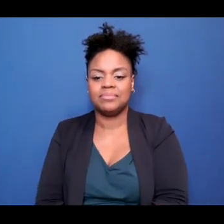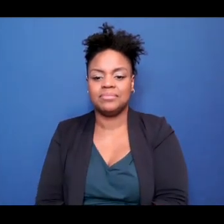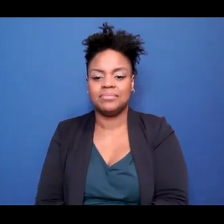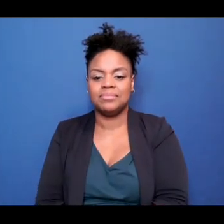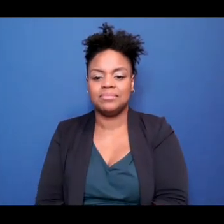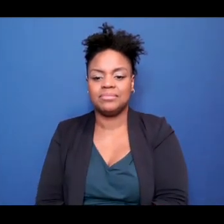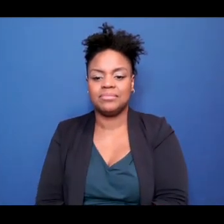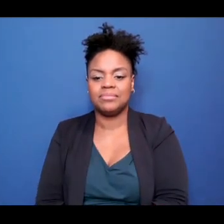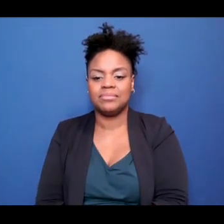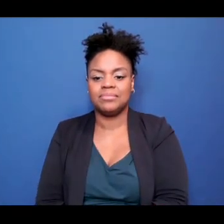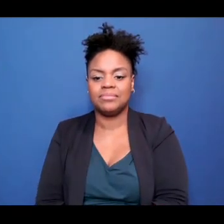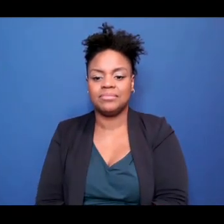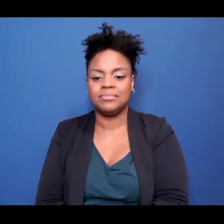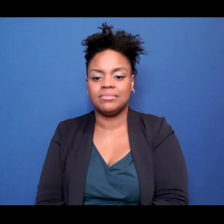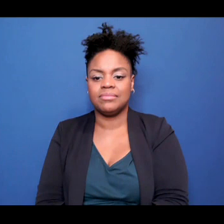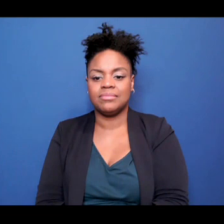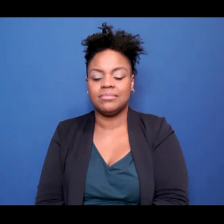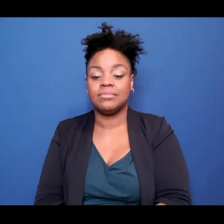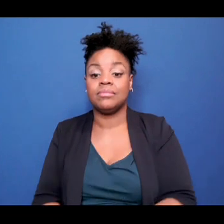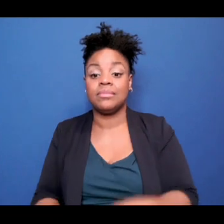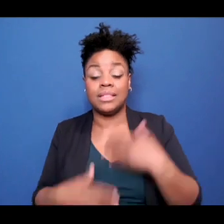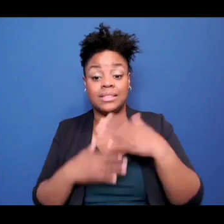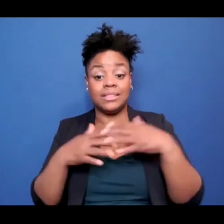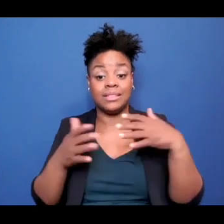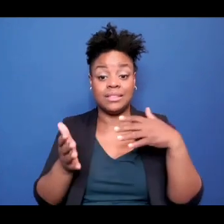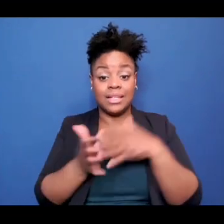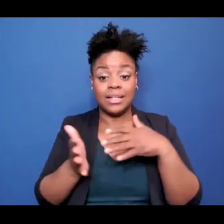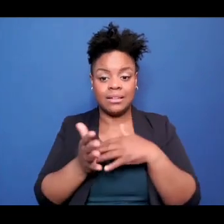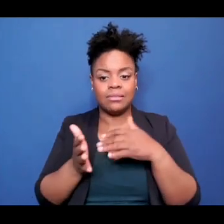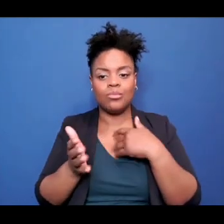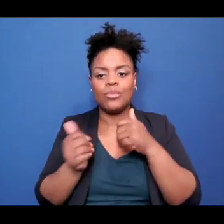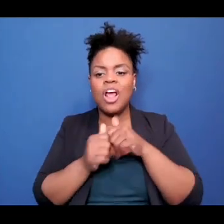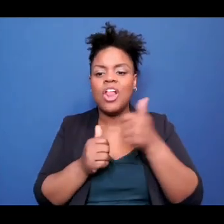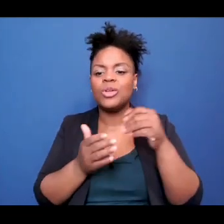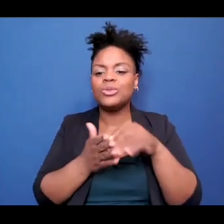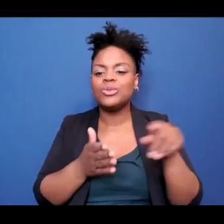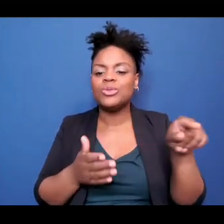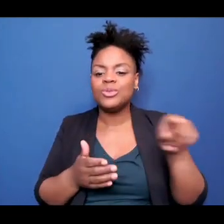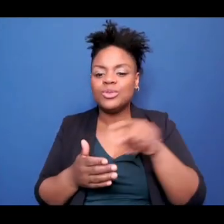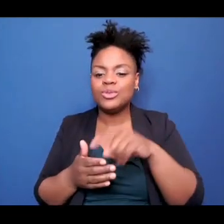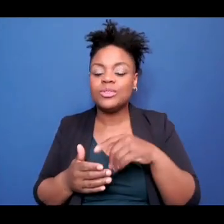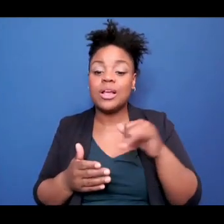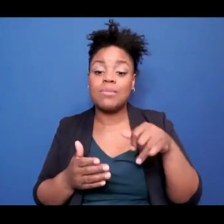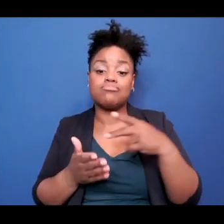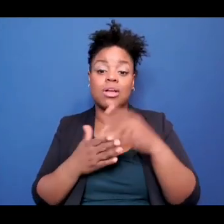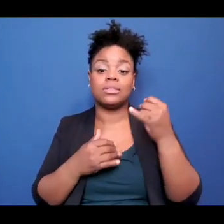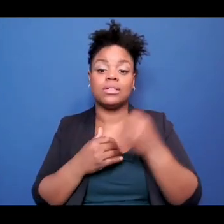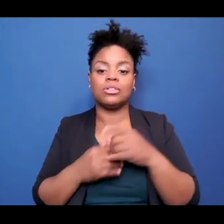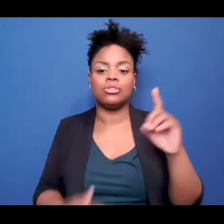SO THIS WAS TAKEN PLACE DURING A STUDY OF MYSELF AND SEVERAL STUDENTS WHO WORKED WITH ME ON